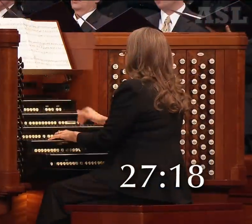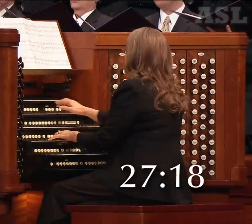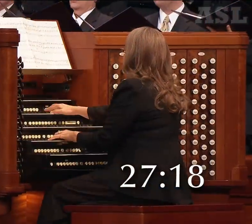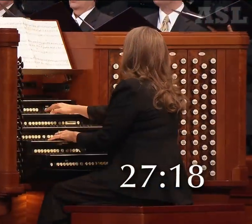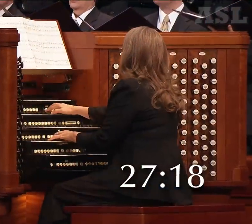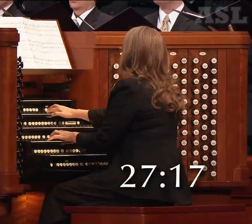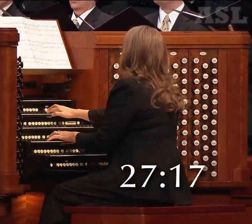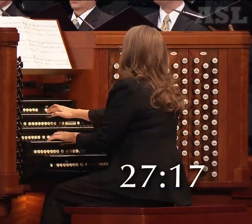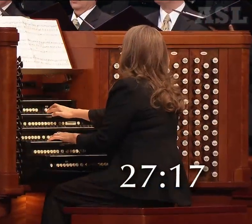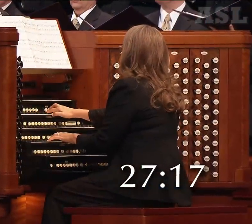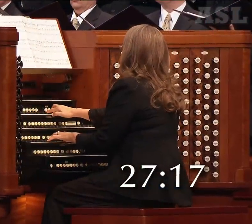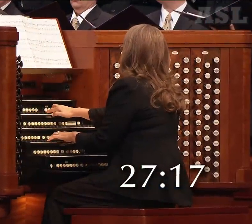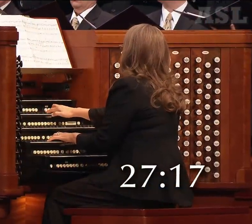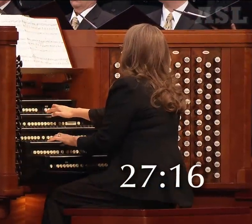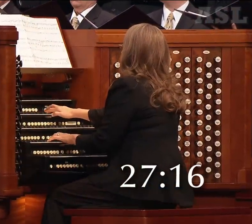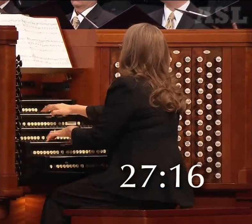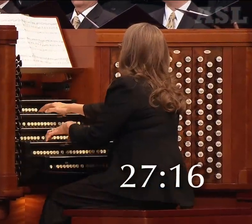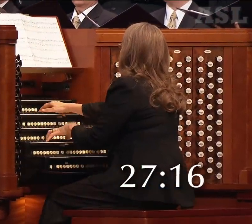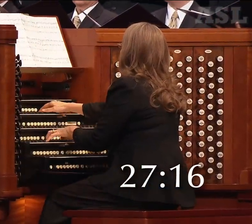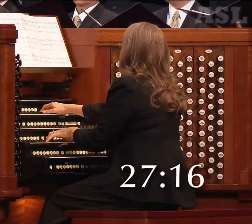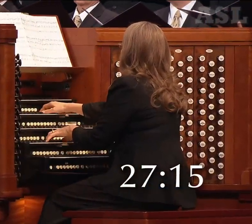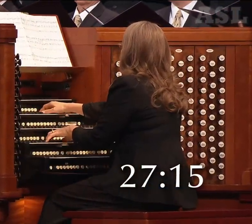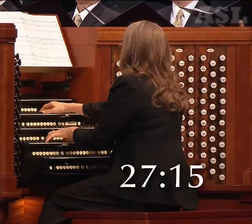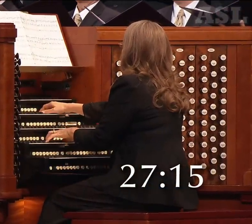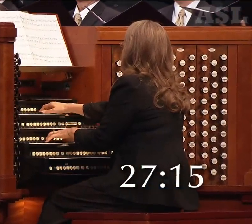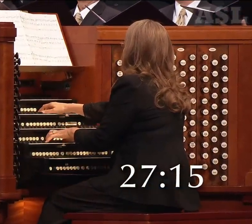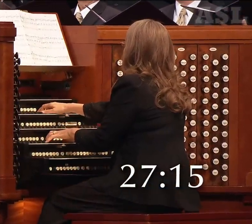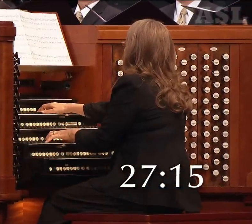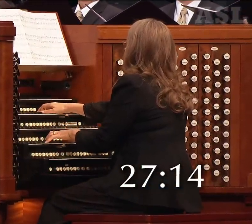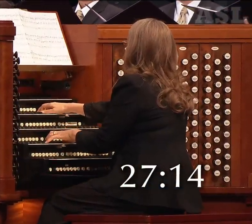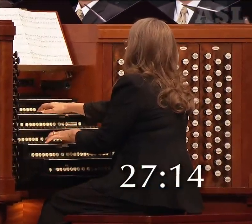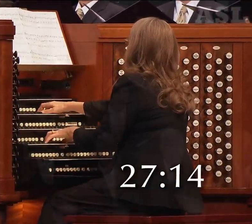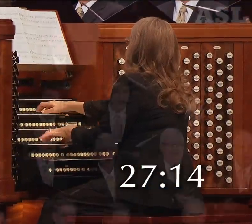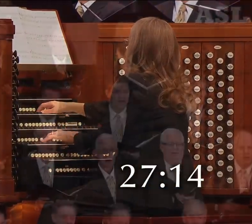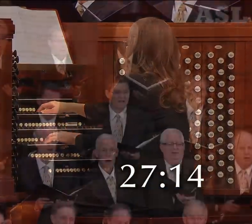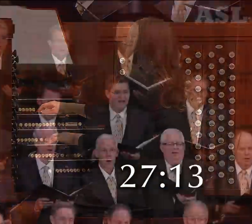THIS IS THE ENGLISH